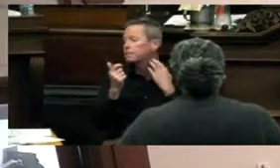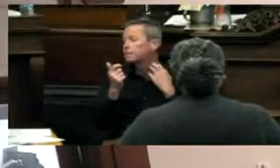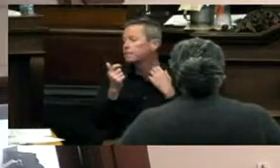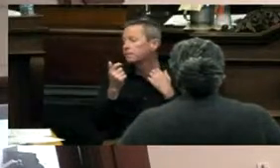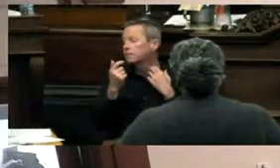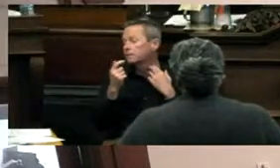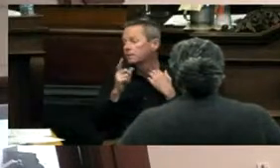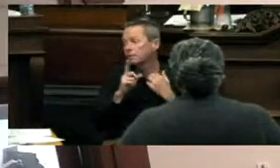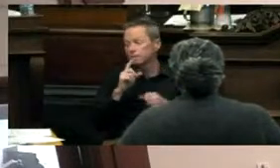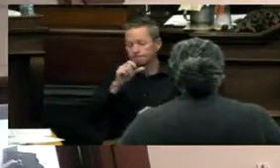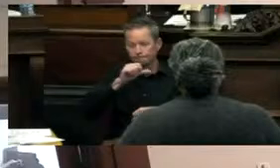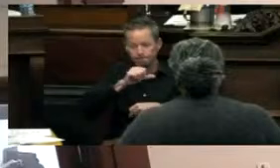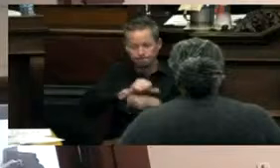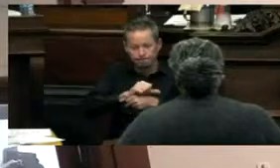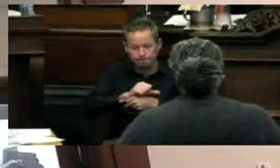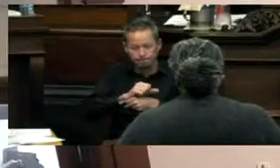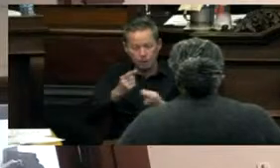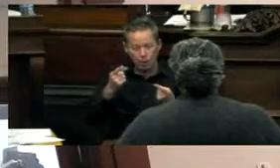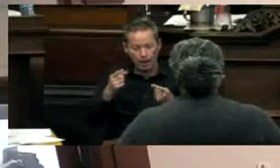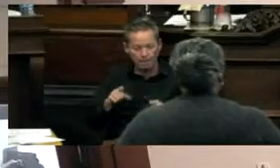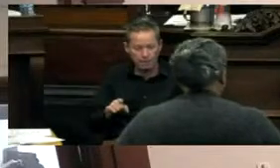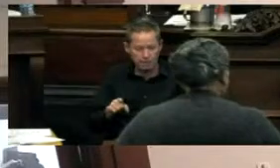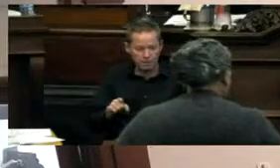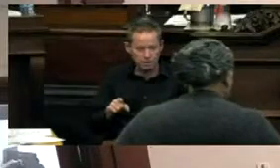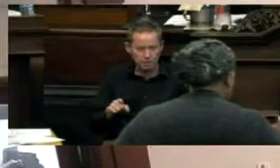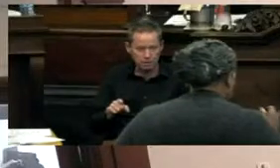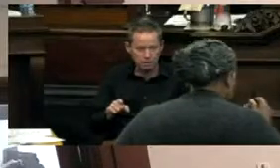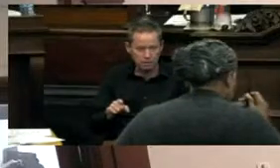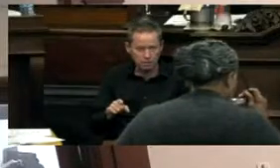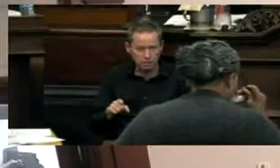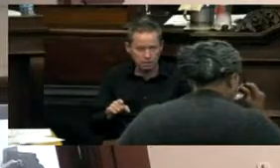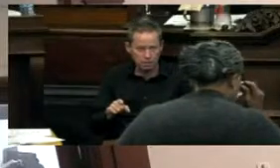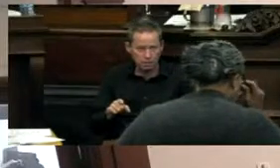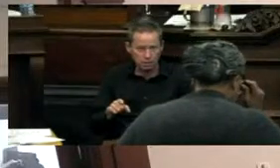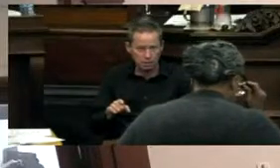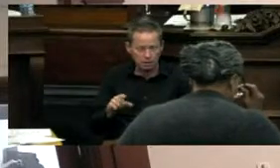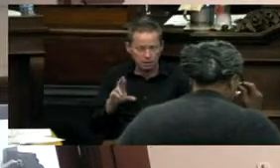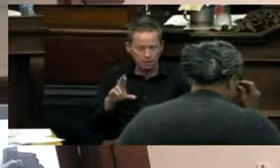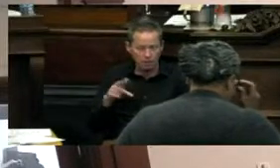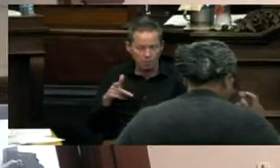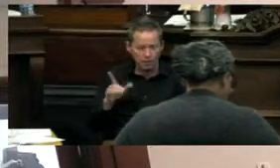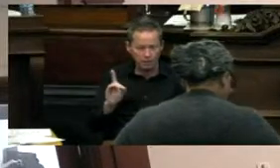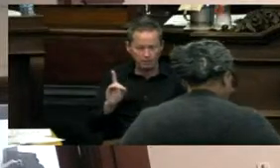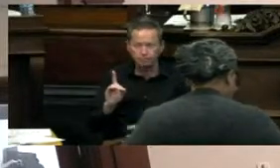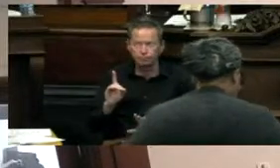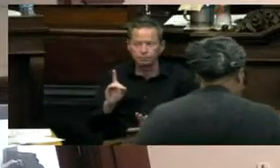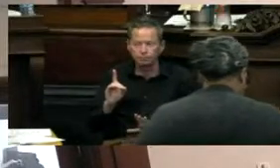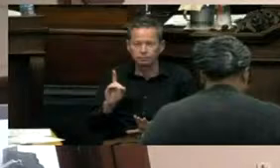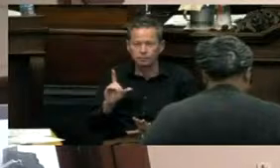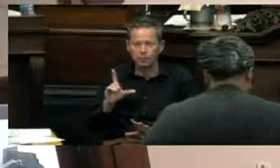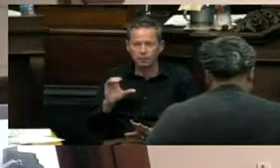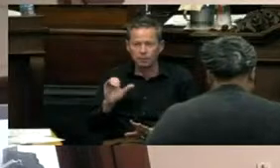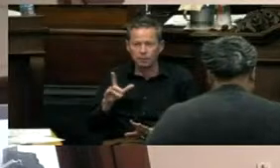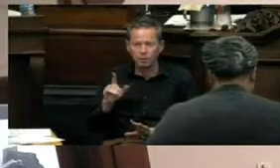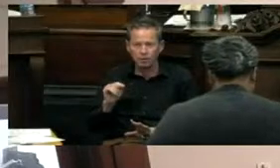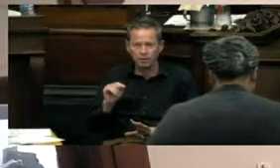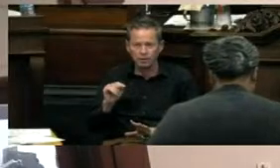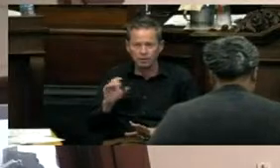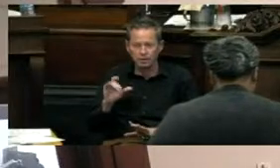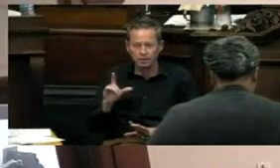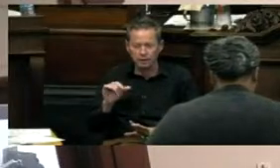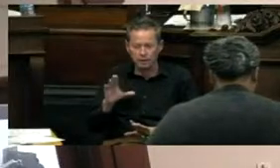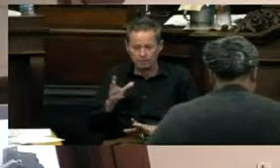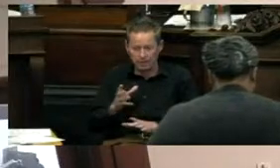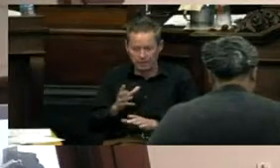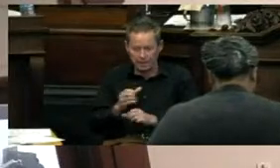And discuss because effectively,